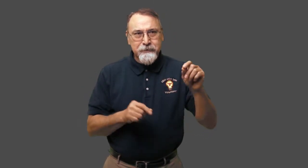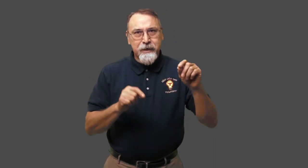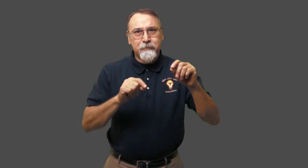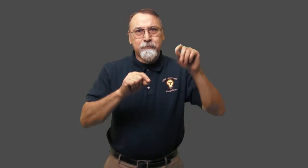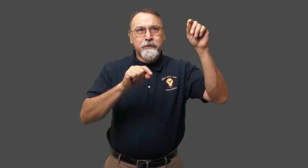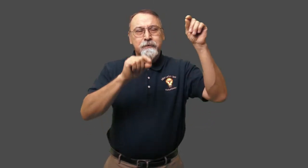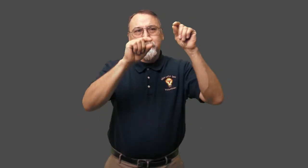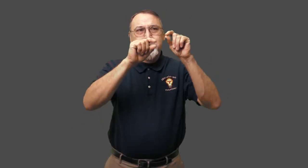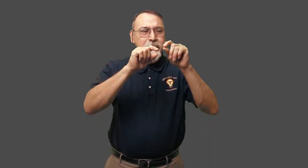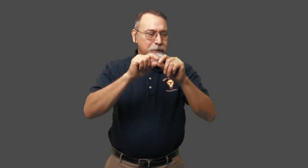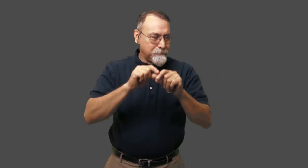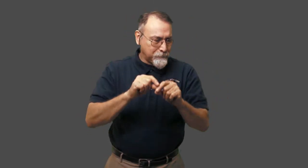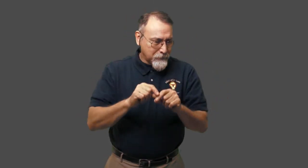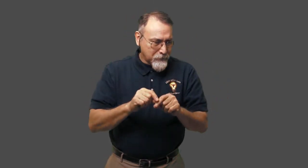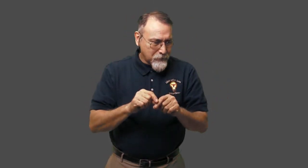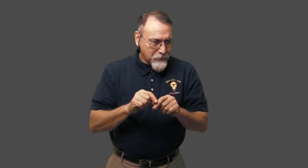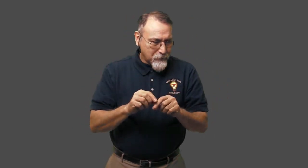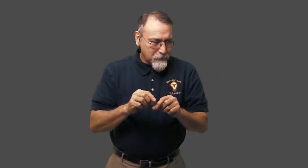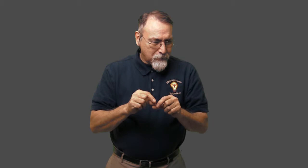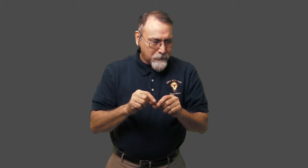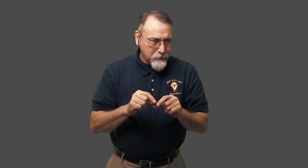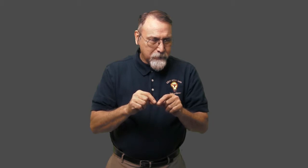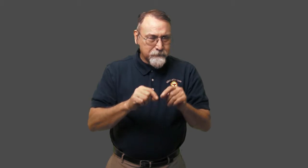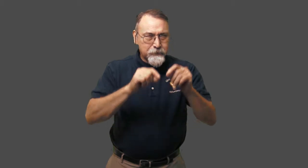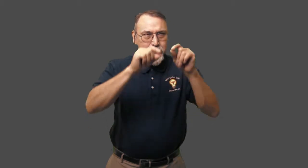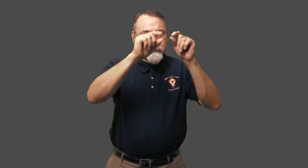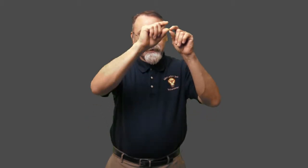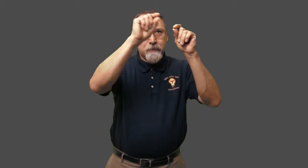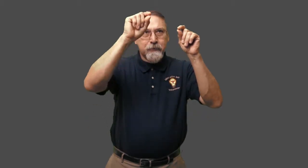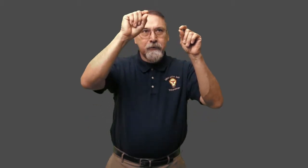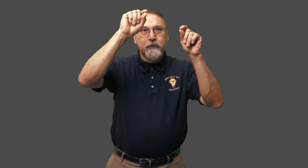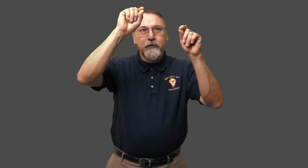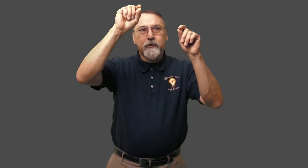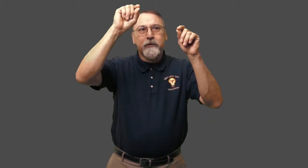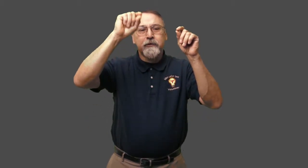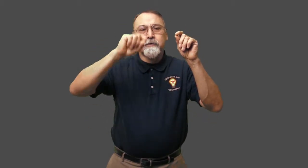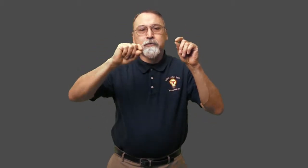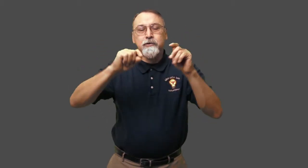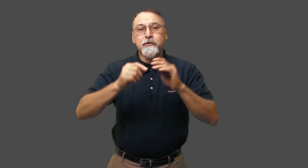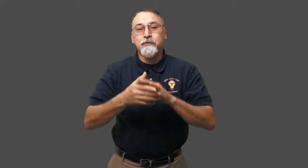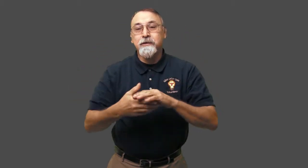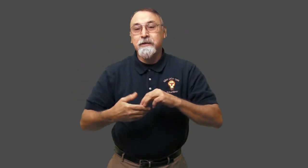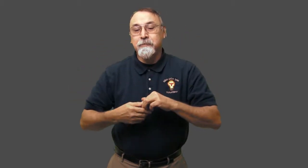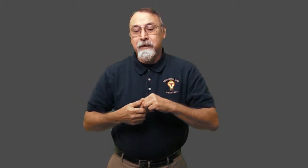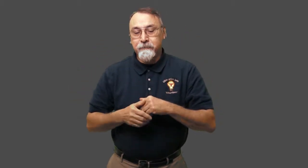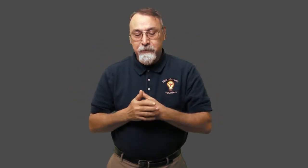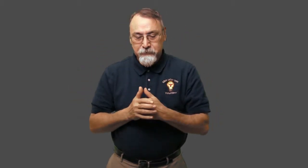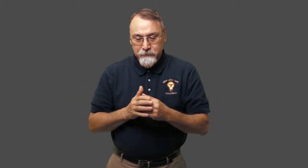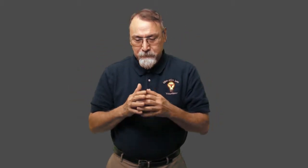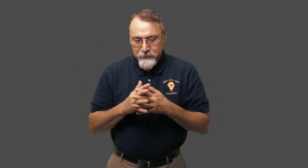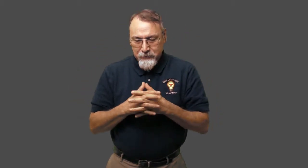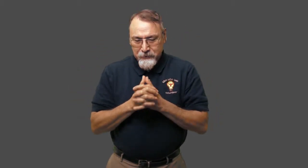a tab you can hit on the very top on SQL Developer where you can choose the DBA function, now